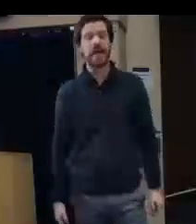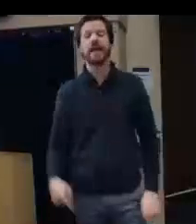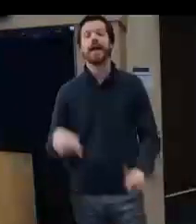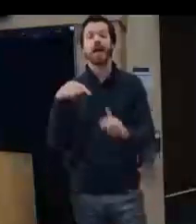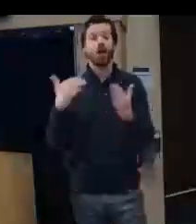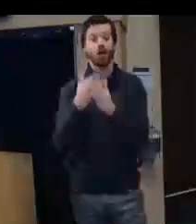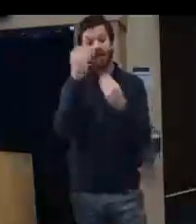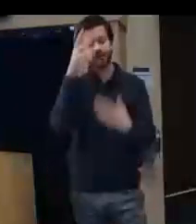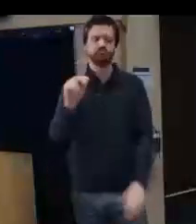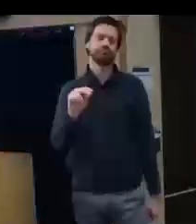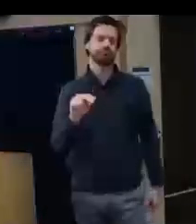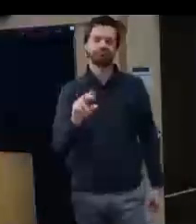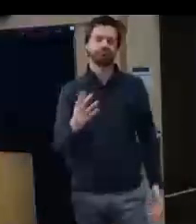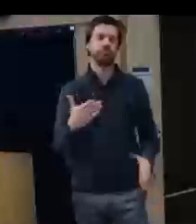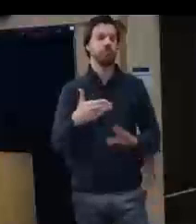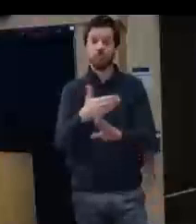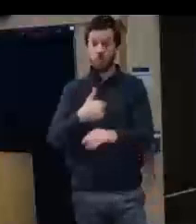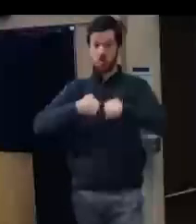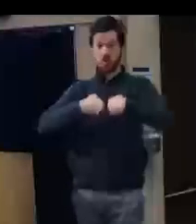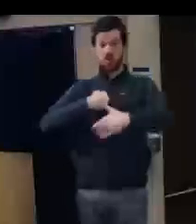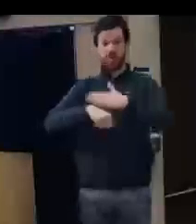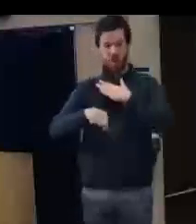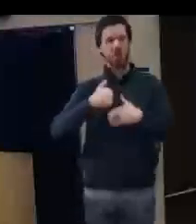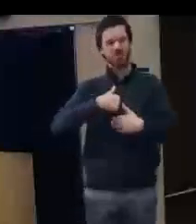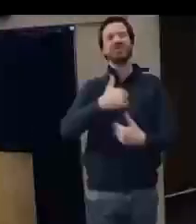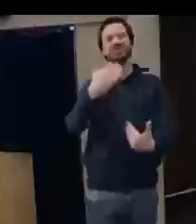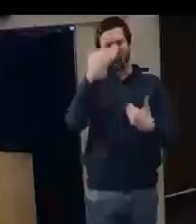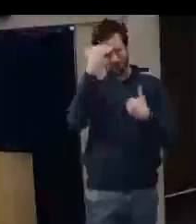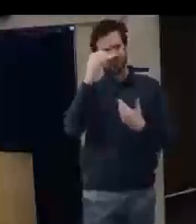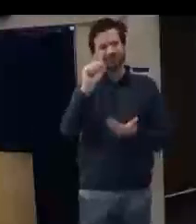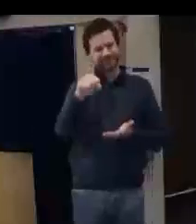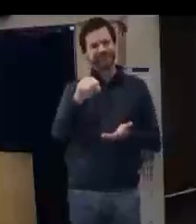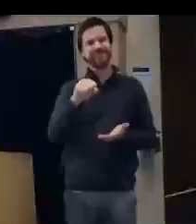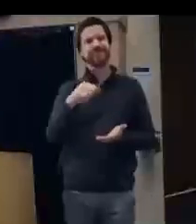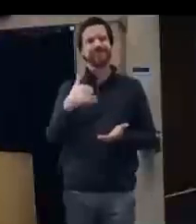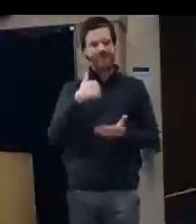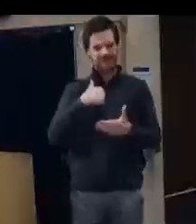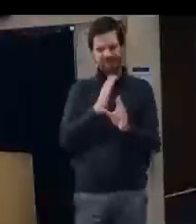information so even before I was born we've known that there are um psychological outcomes so this